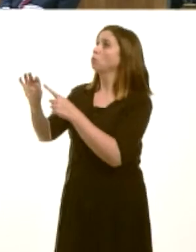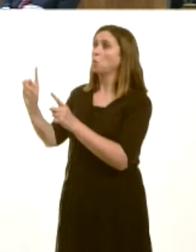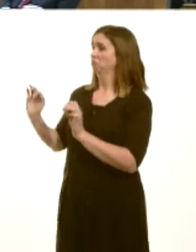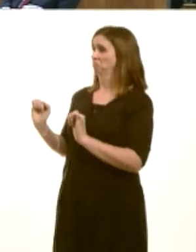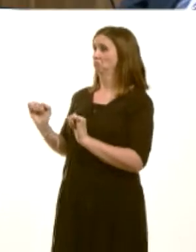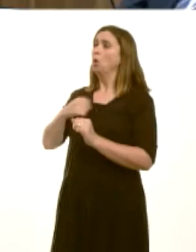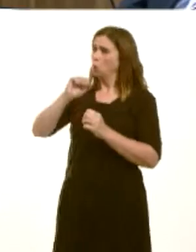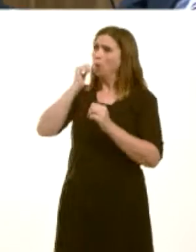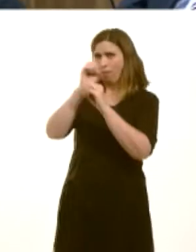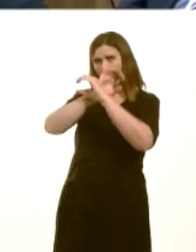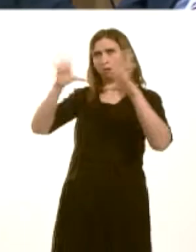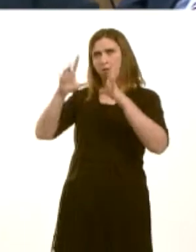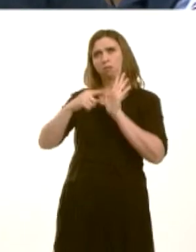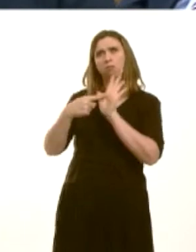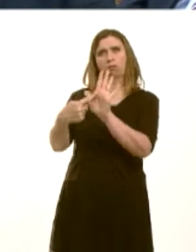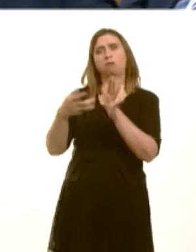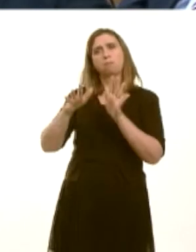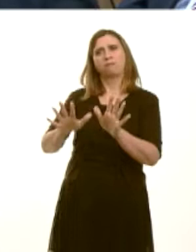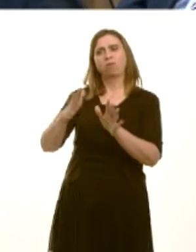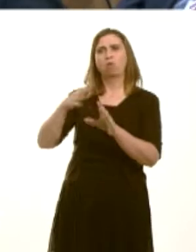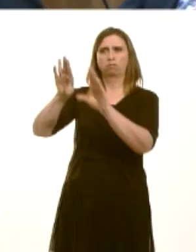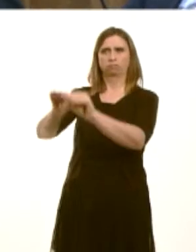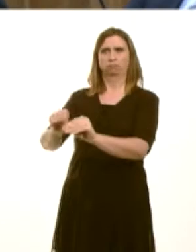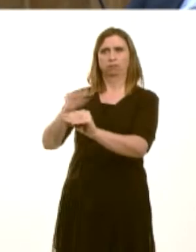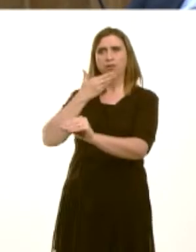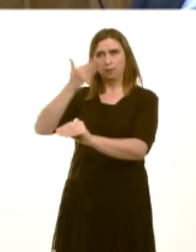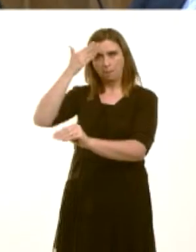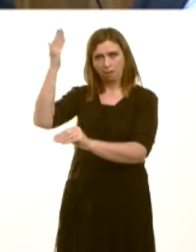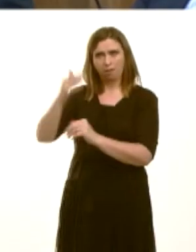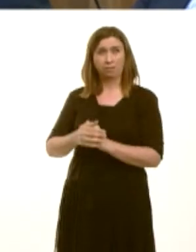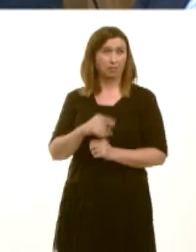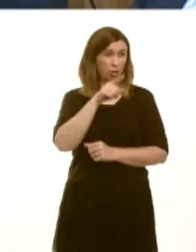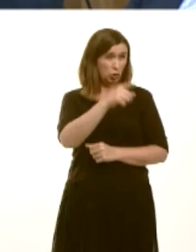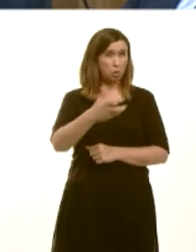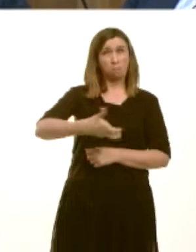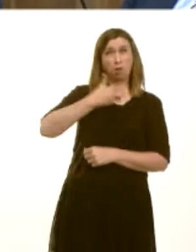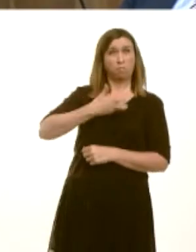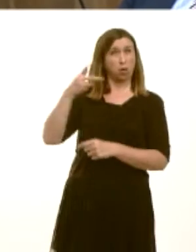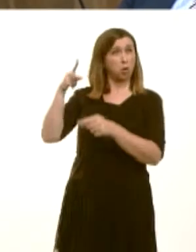could I say to the Member opposite: she complains about cuts; her party wanted to go further?